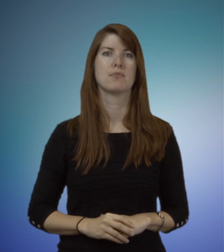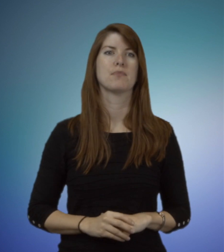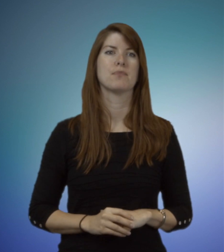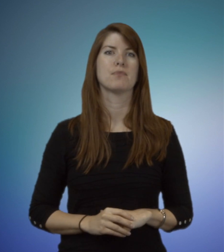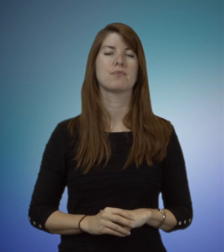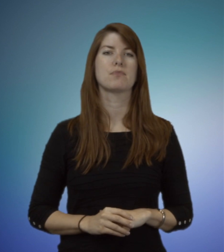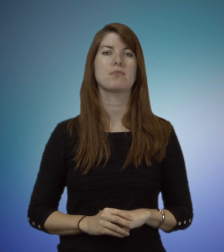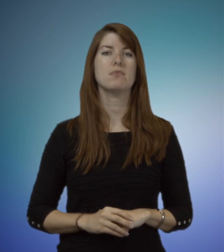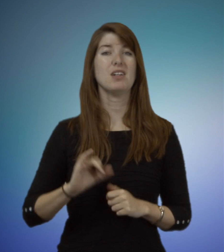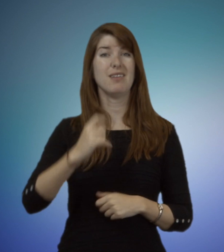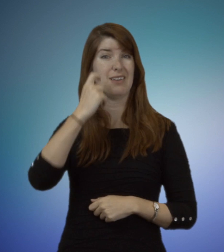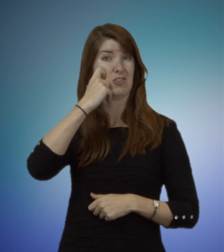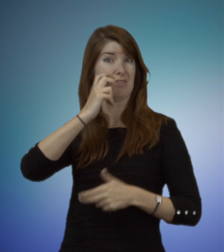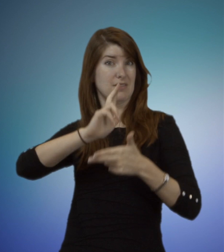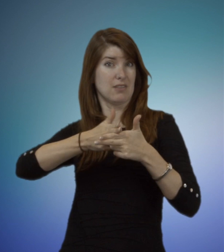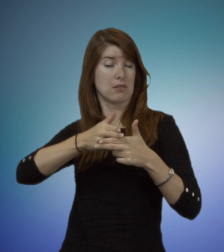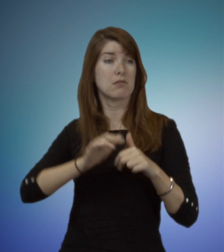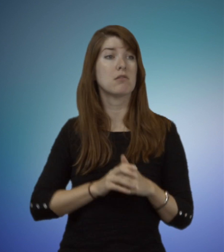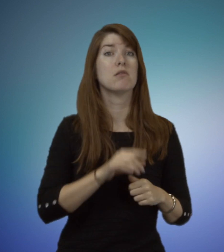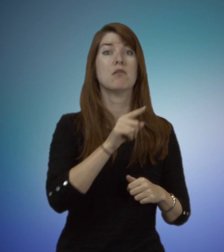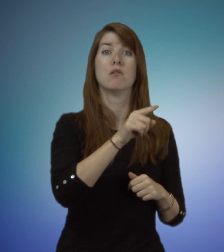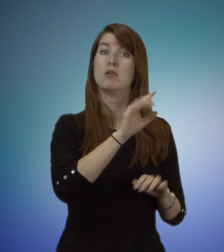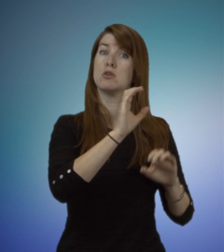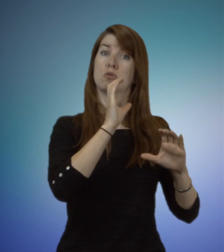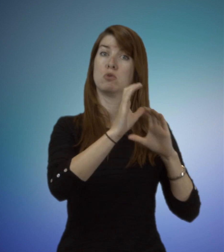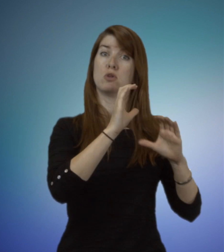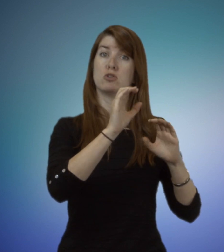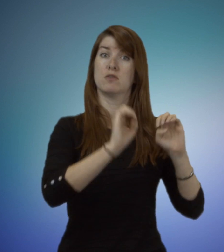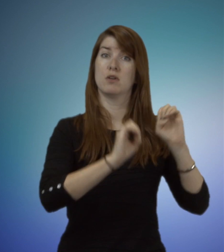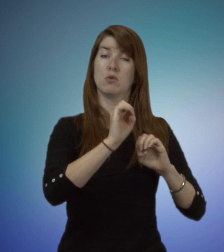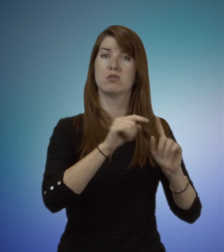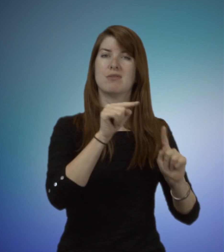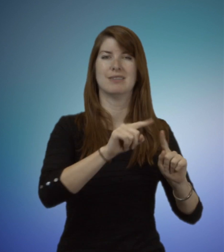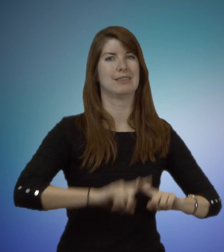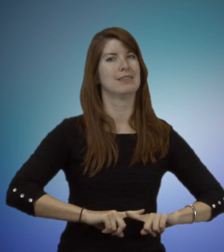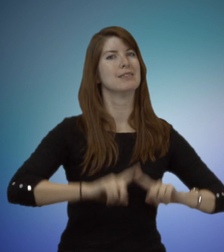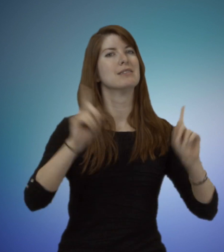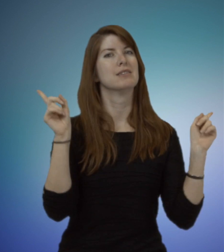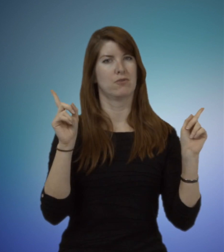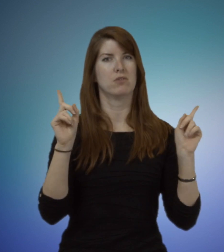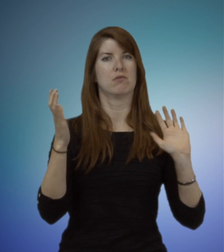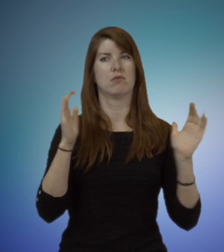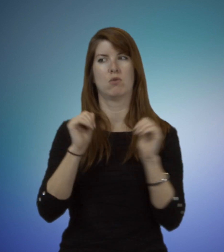So as I just said, a communication evaluation is different than a speech and language evaluation,